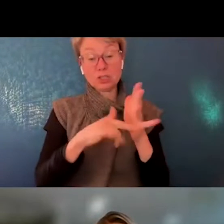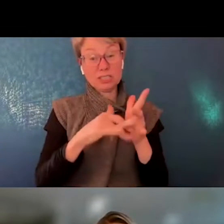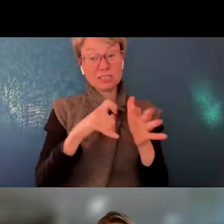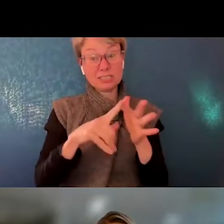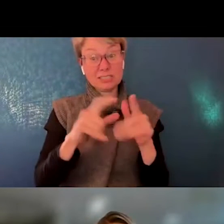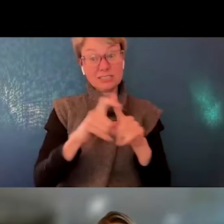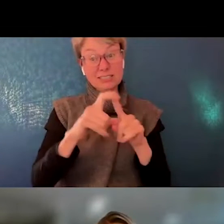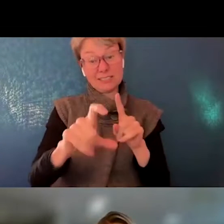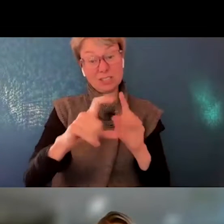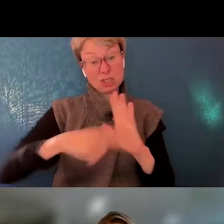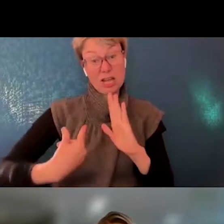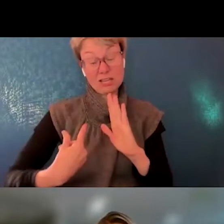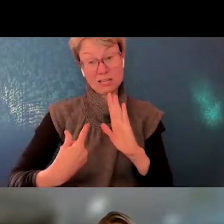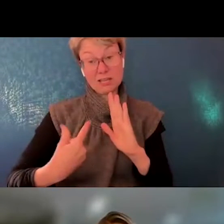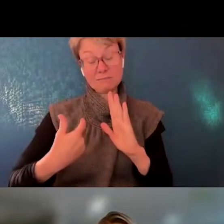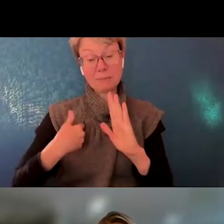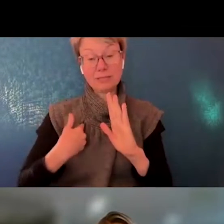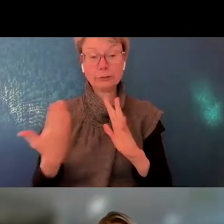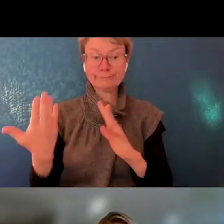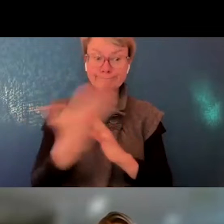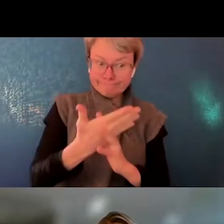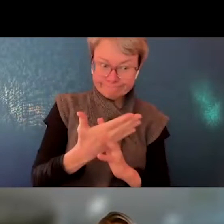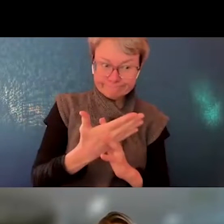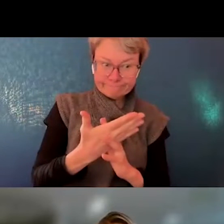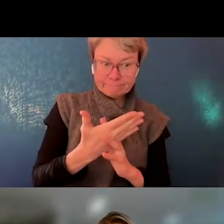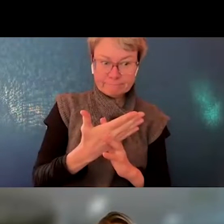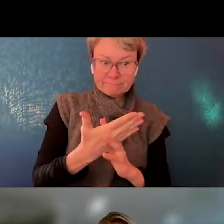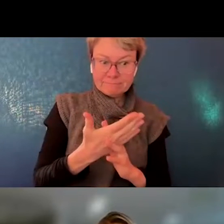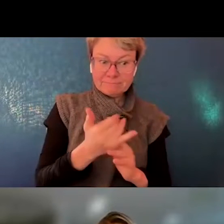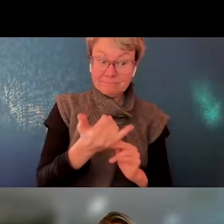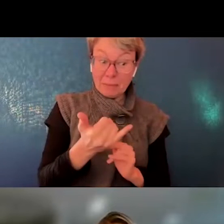after the best interest of children and perhaps to the in the extreme take children away from